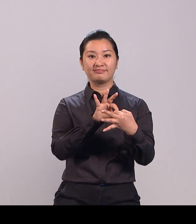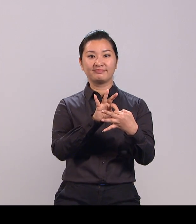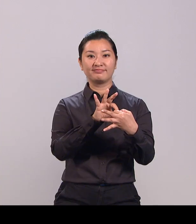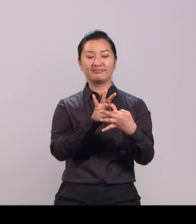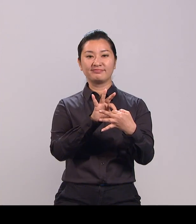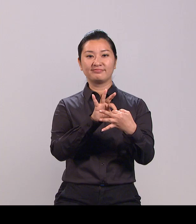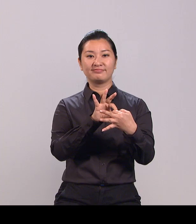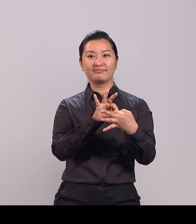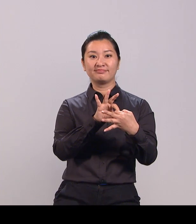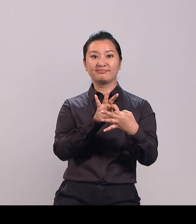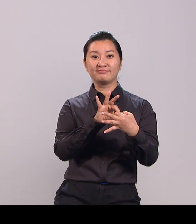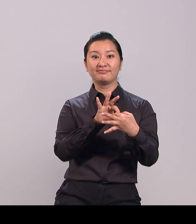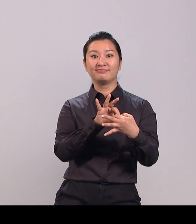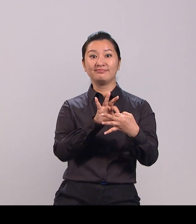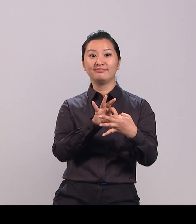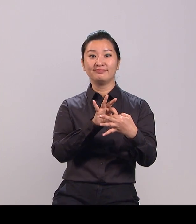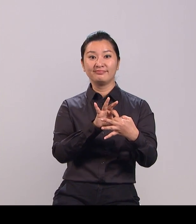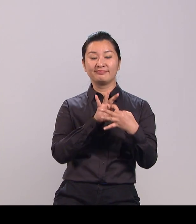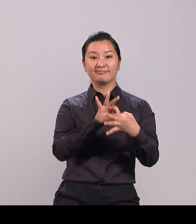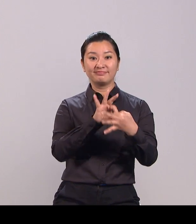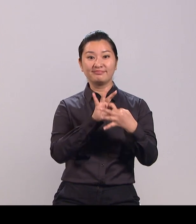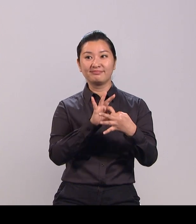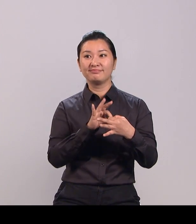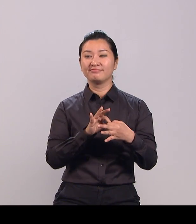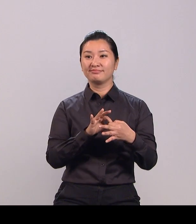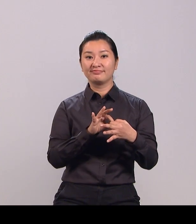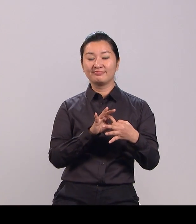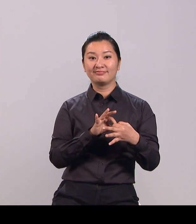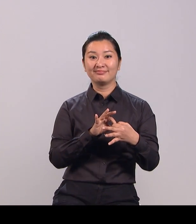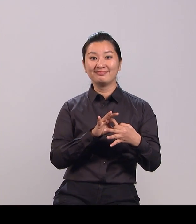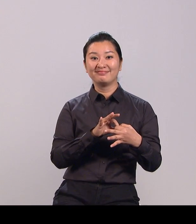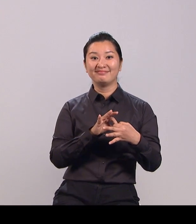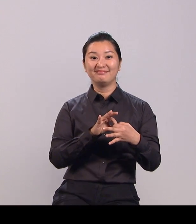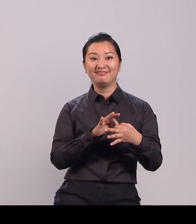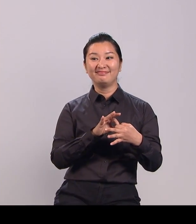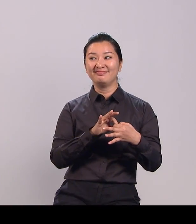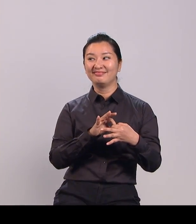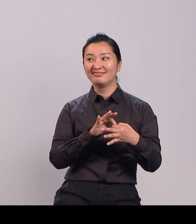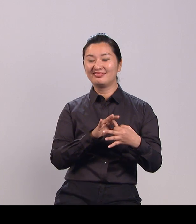20 years of trying, finally, we succeeded and settled it.